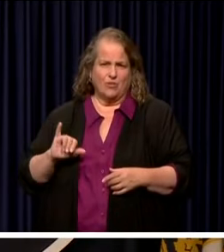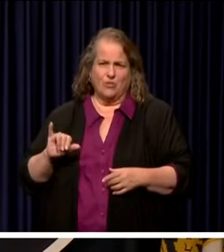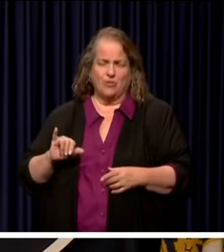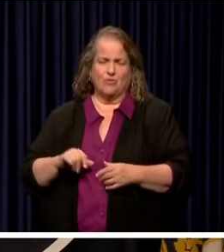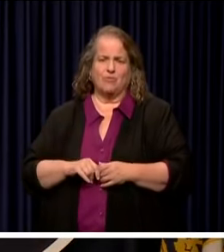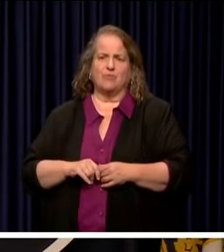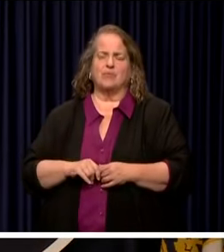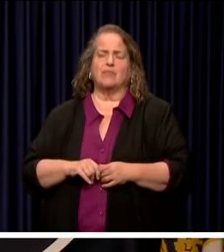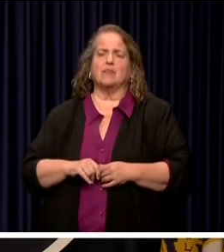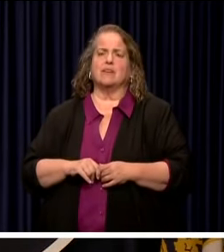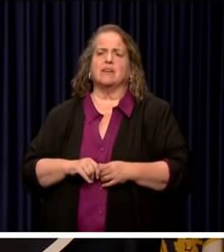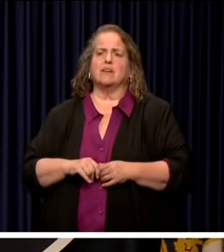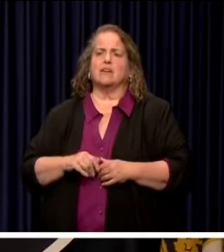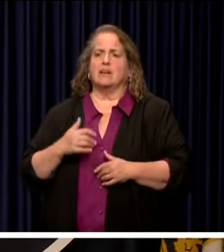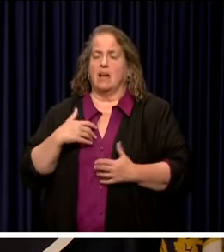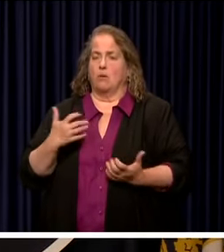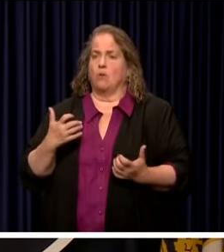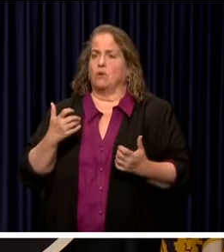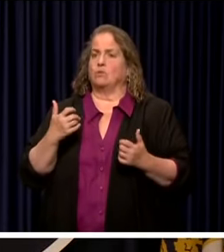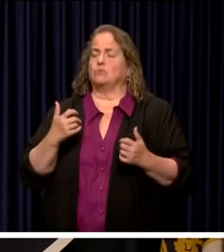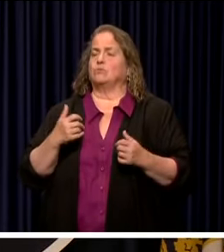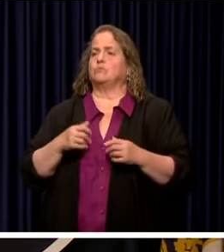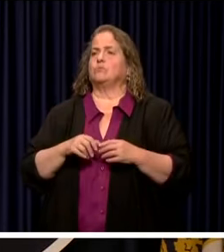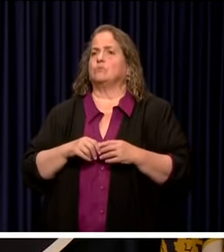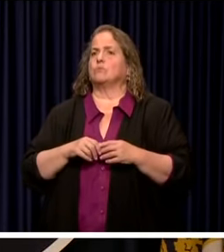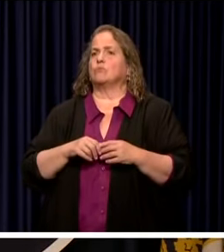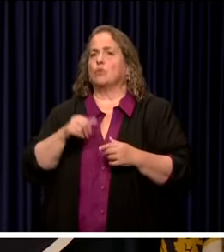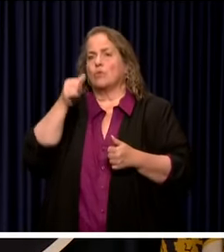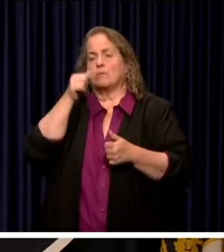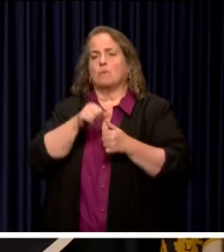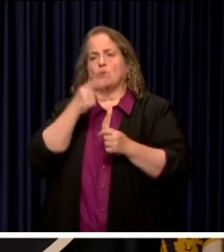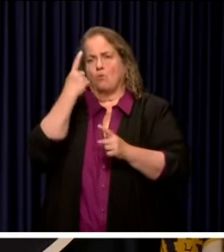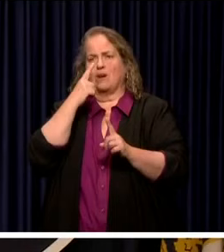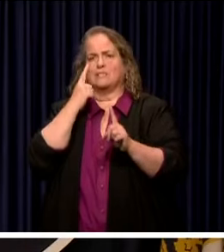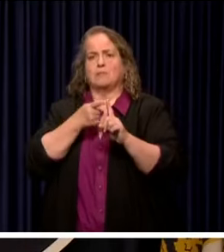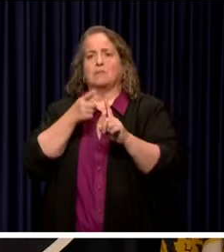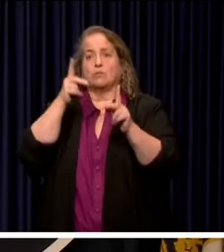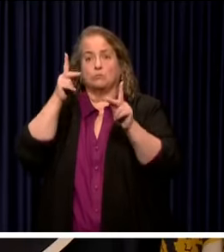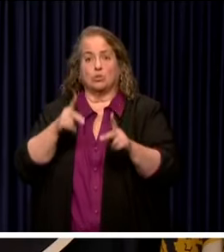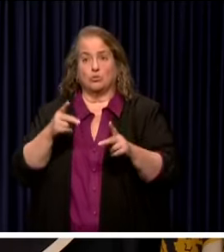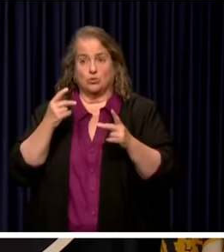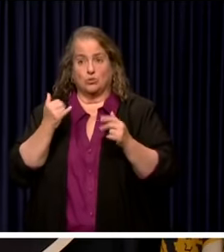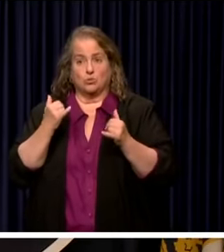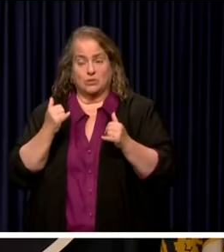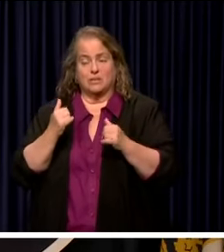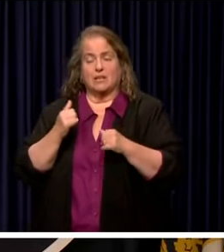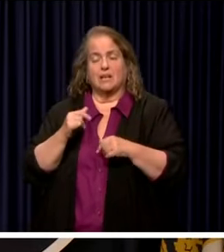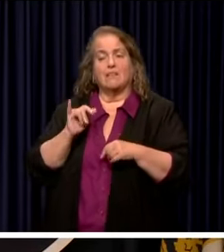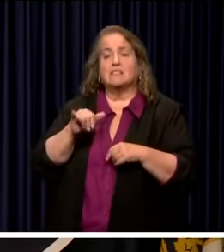MARRIAGE THIS SUMMER. AND THIS FAMILY HAS LOST A FATHER, A GRANDFATHER AND BE A